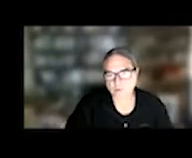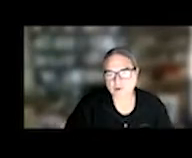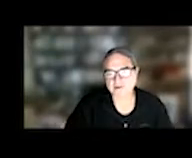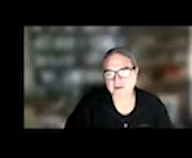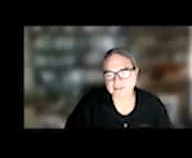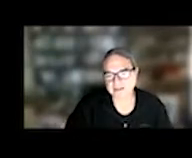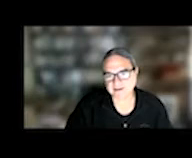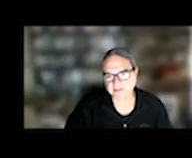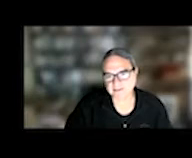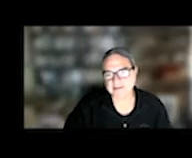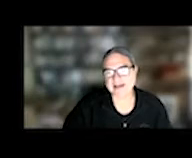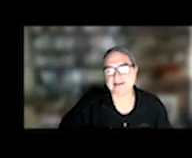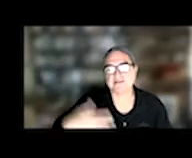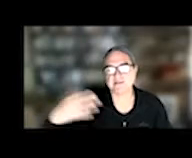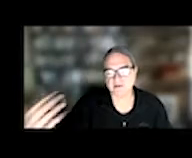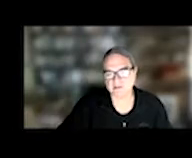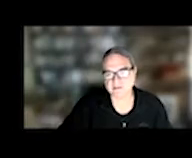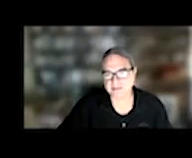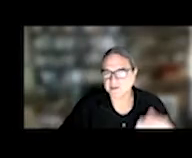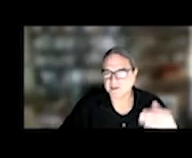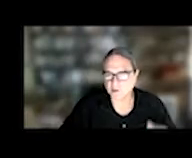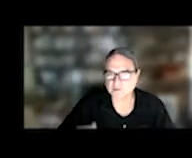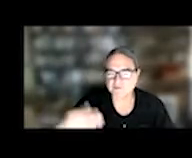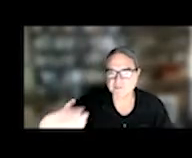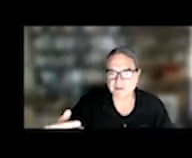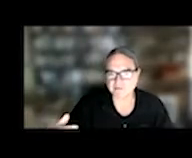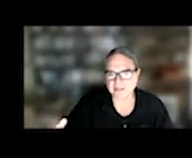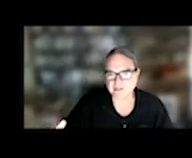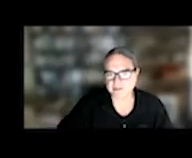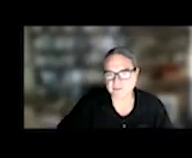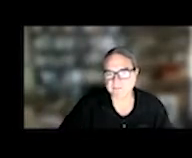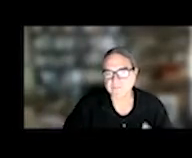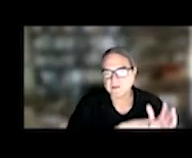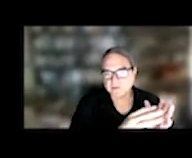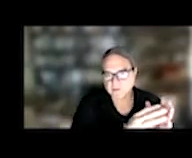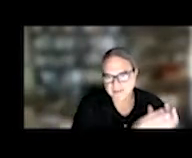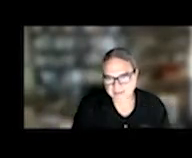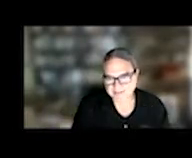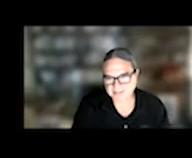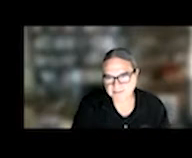worse their health status is as adults. There's actually a dose response relationship between Aces